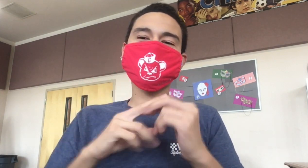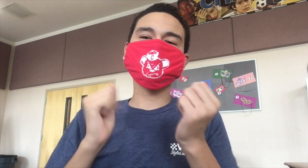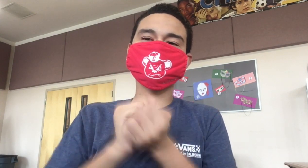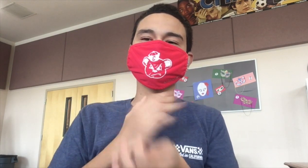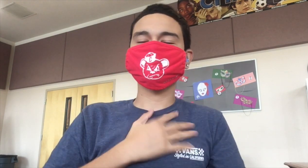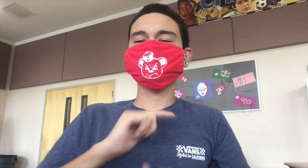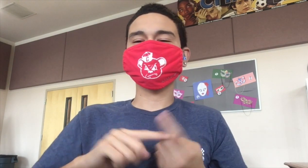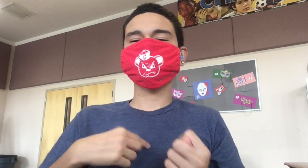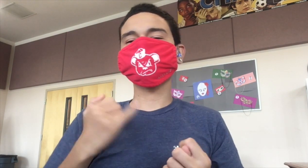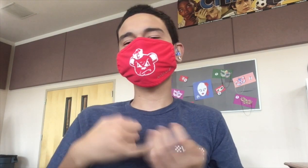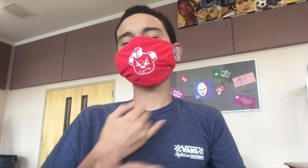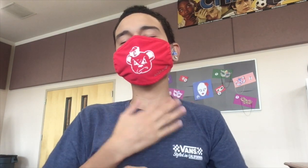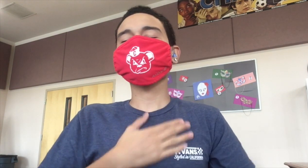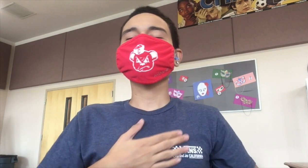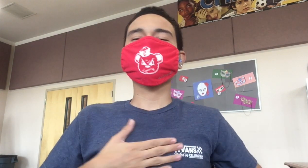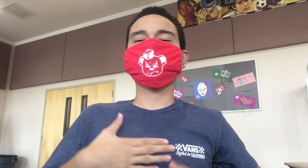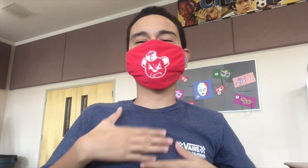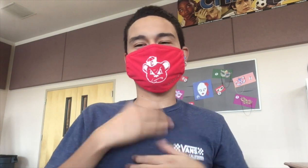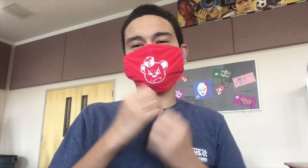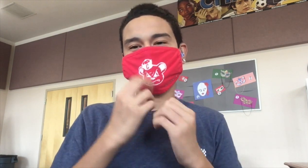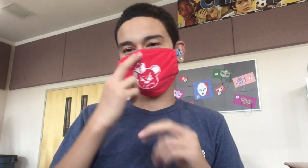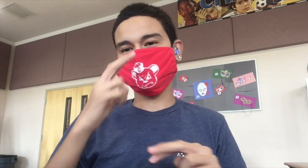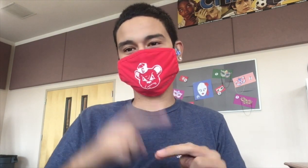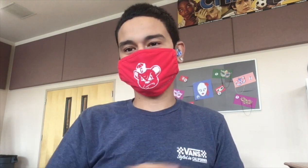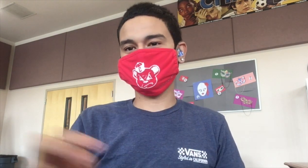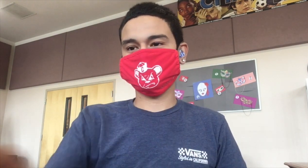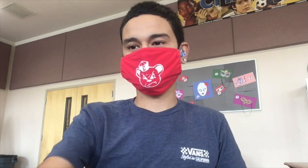I was so much fun with all of my friends and I really, really enjoyed it.